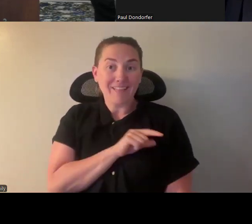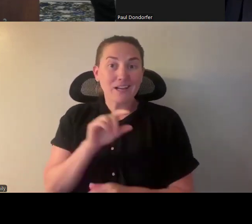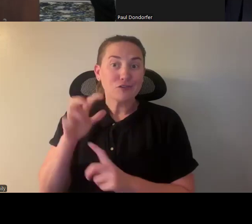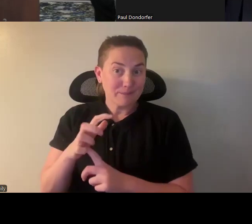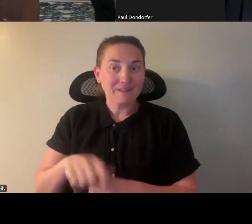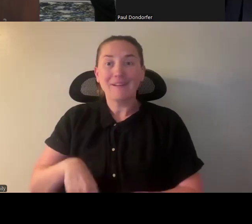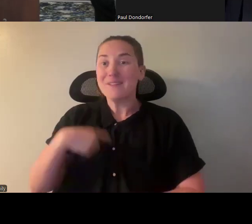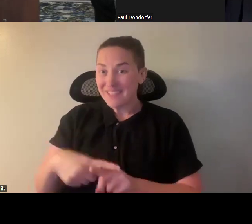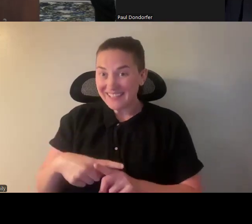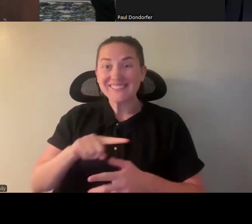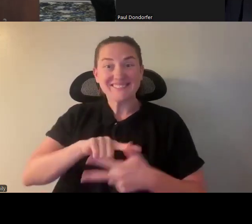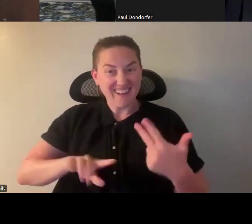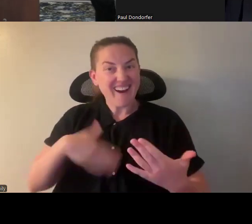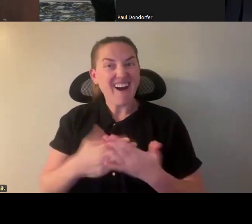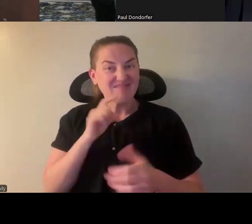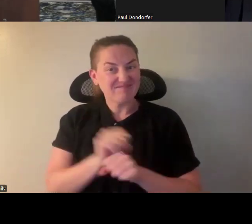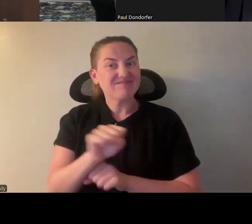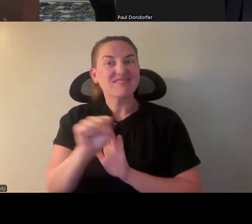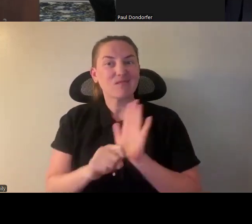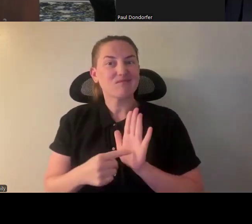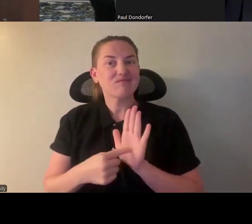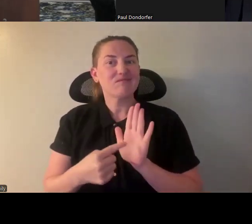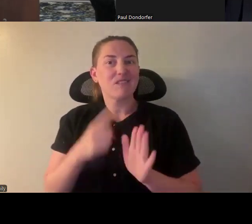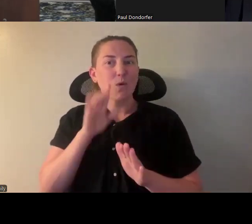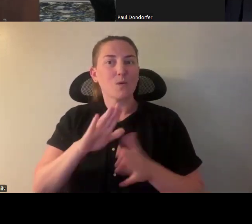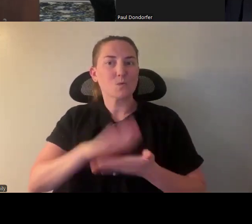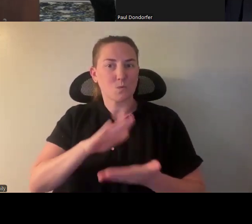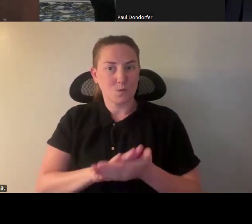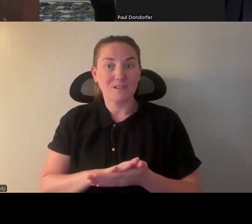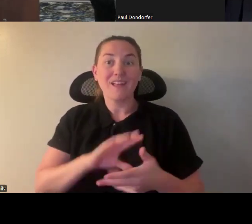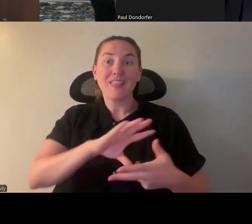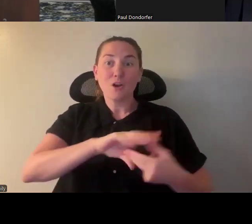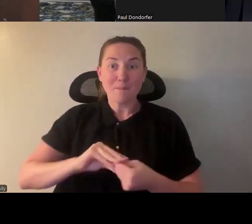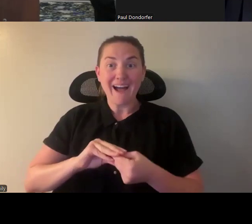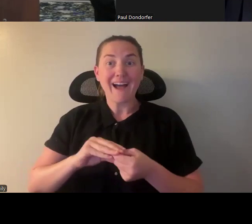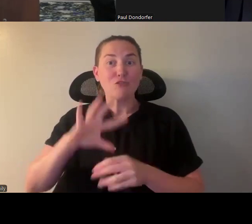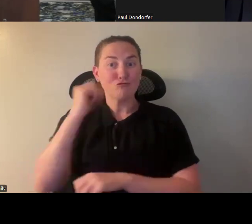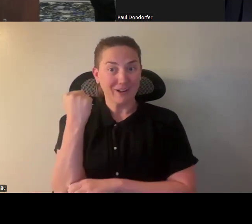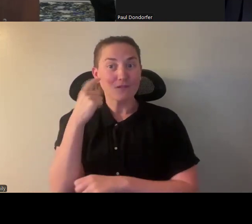and all be state representatives for their school Combined records for the NO Brothers is currently